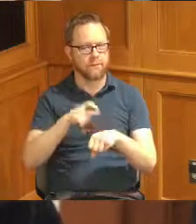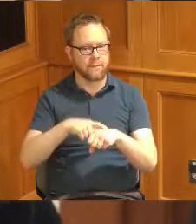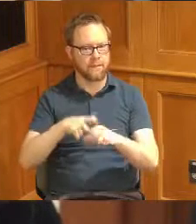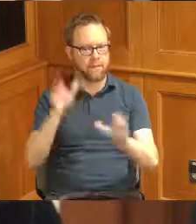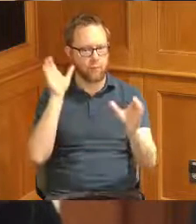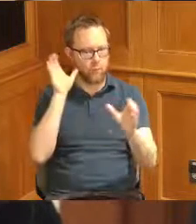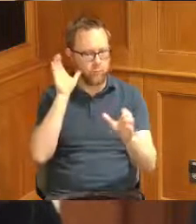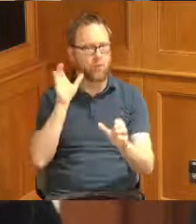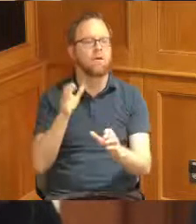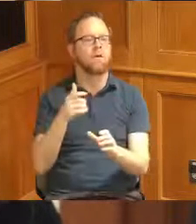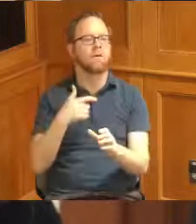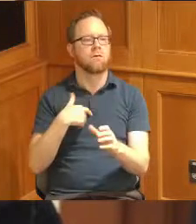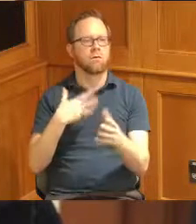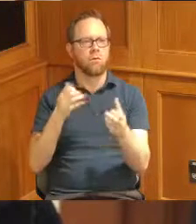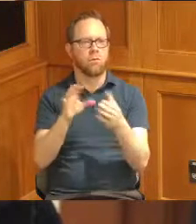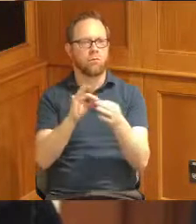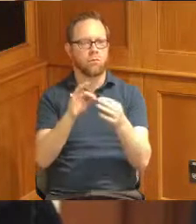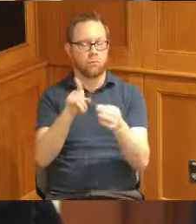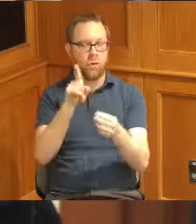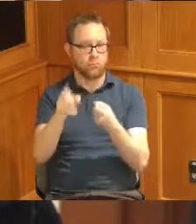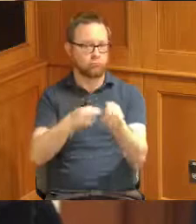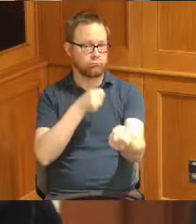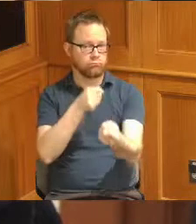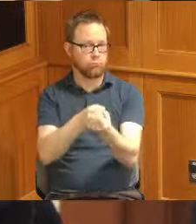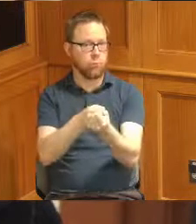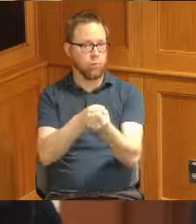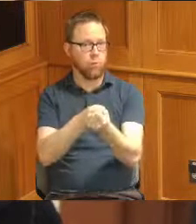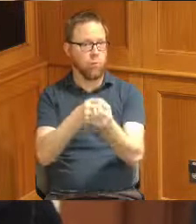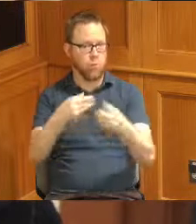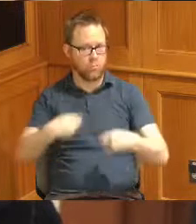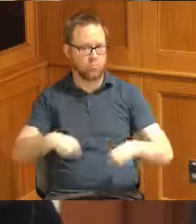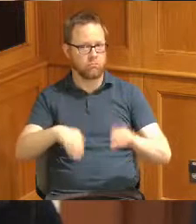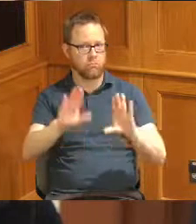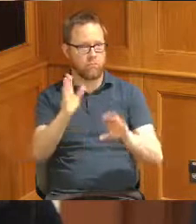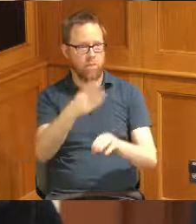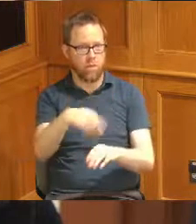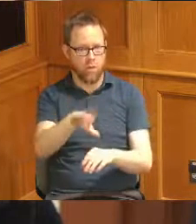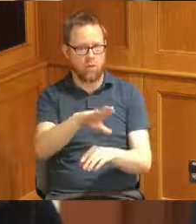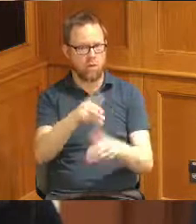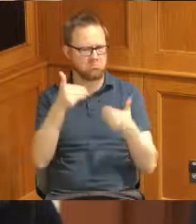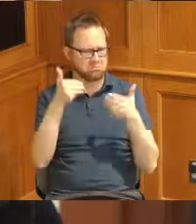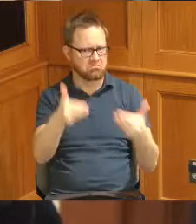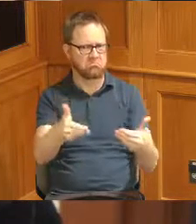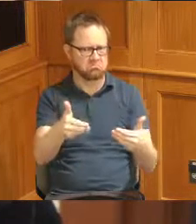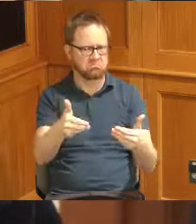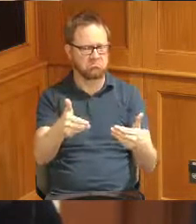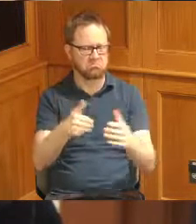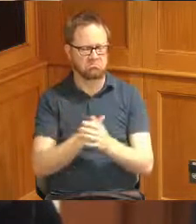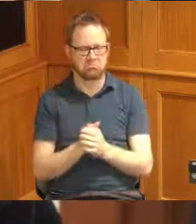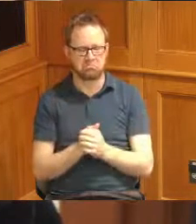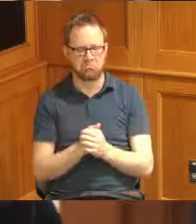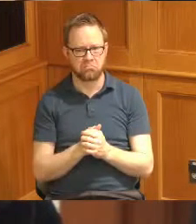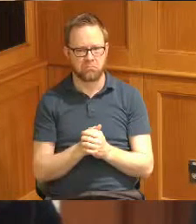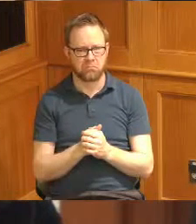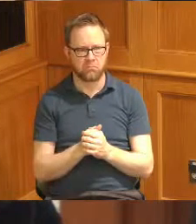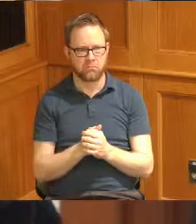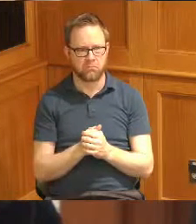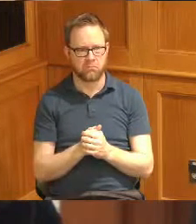I would just like to say that I'm in favor of this vacation to move forward and on behalf of